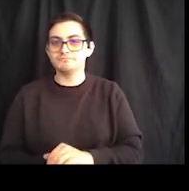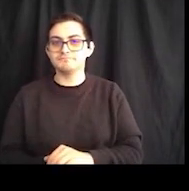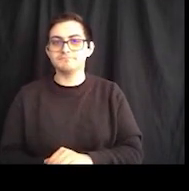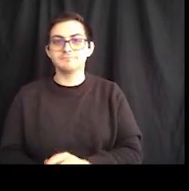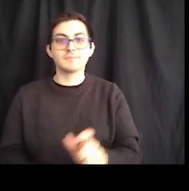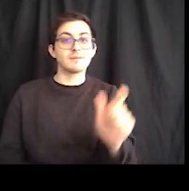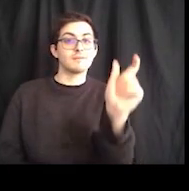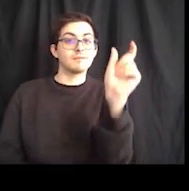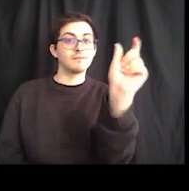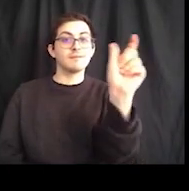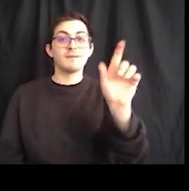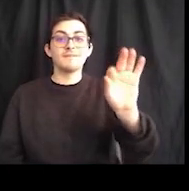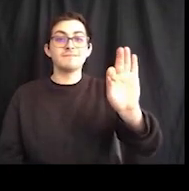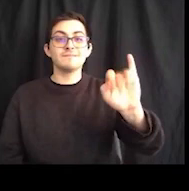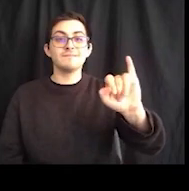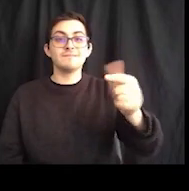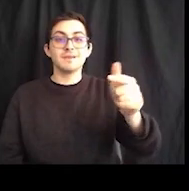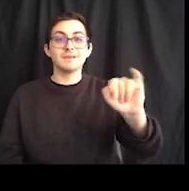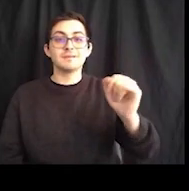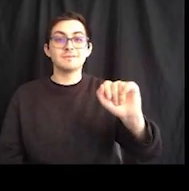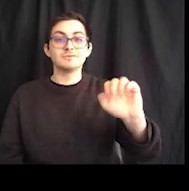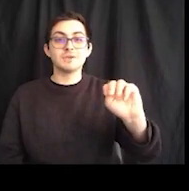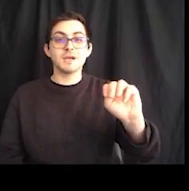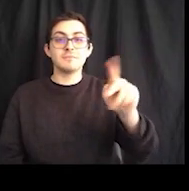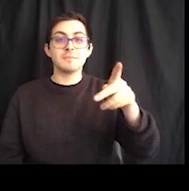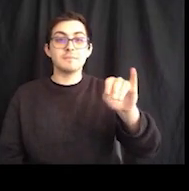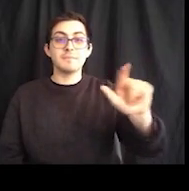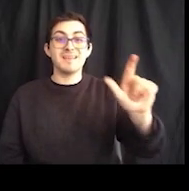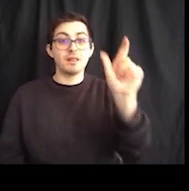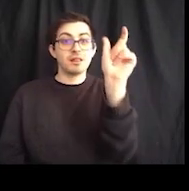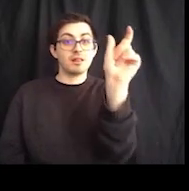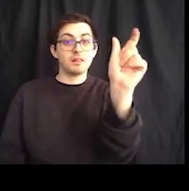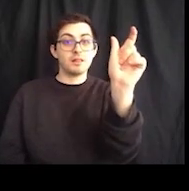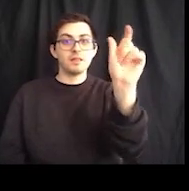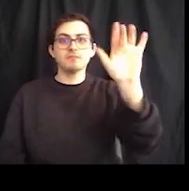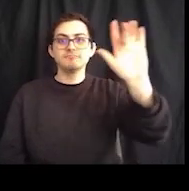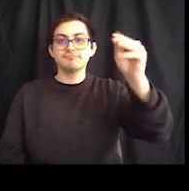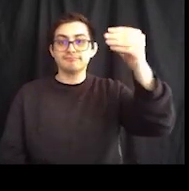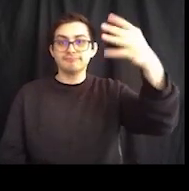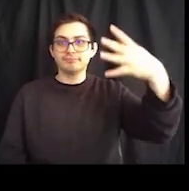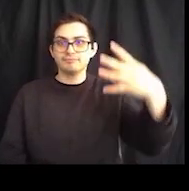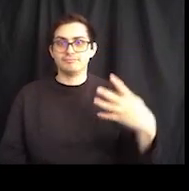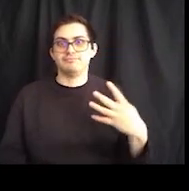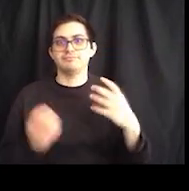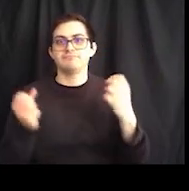and there will be a lot more there that you can discover. Yeah, I've been talking with a lot of our users.